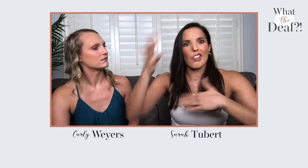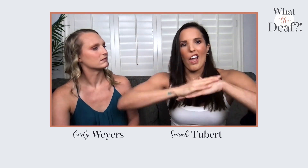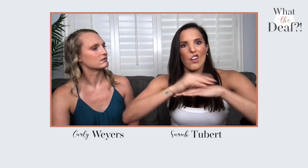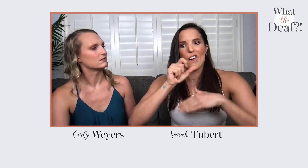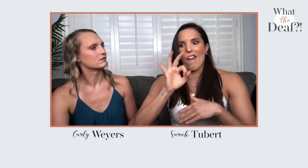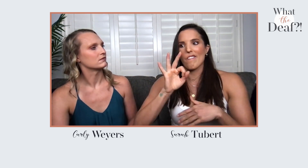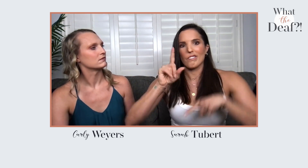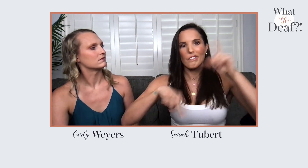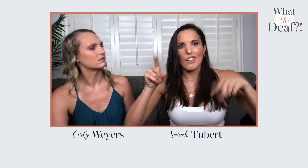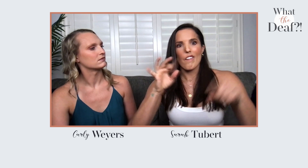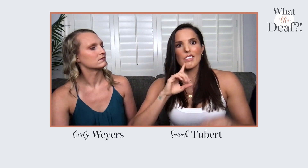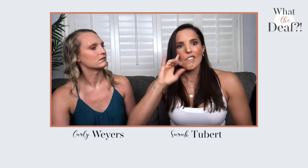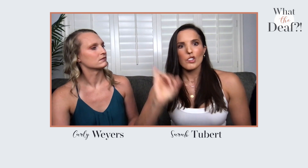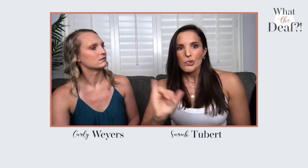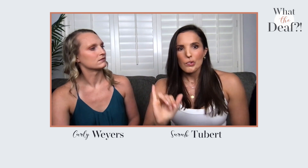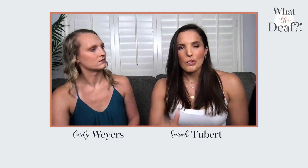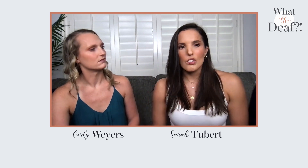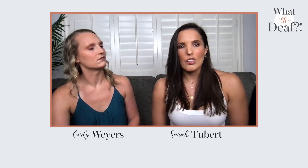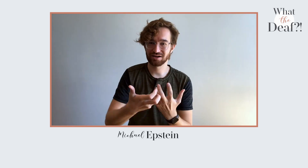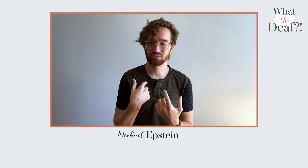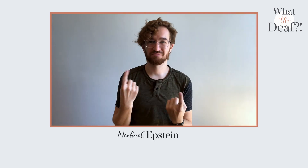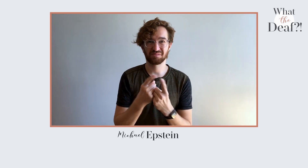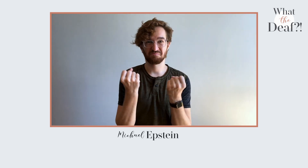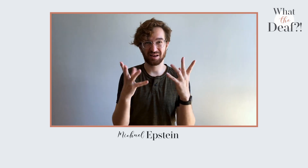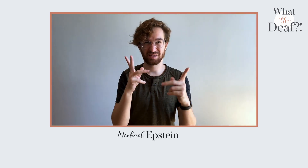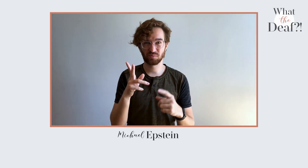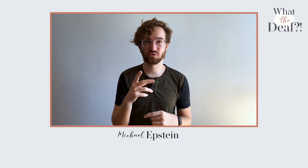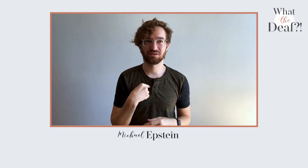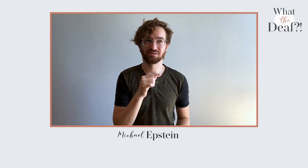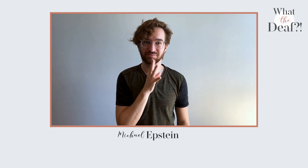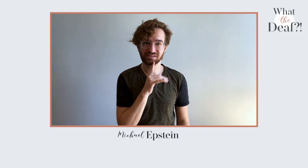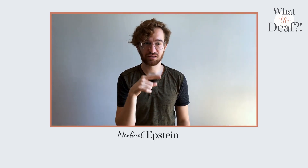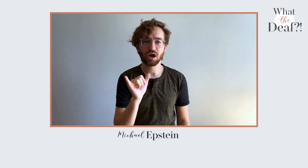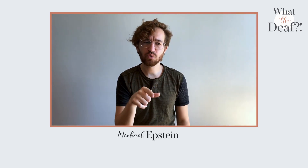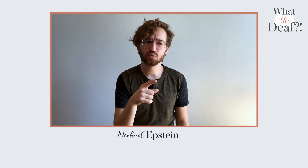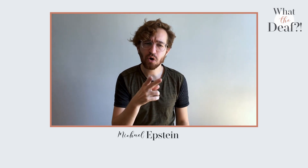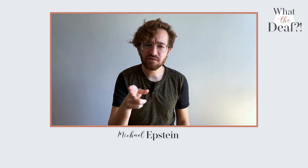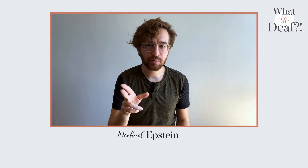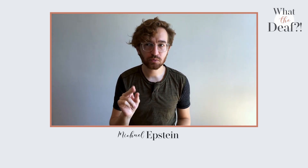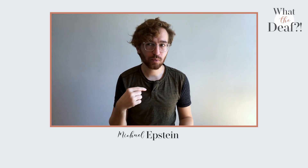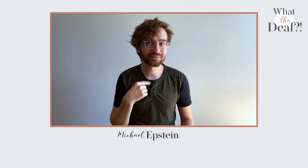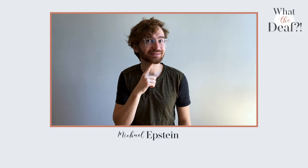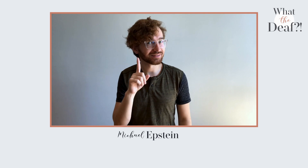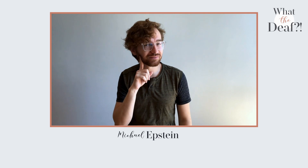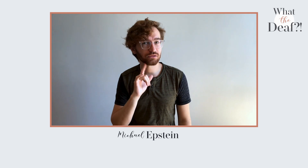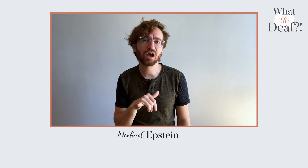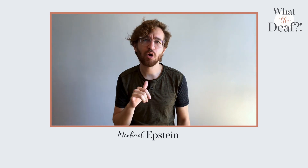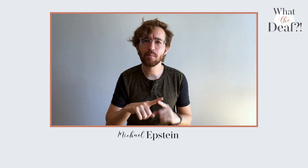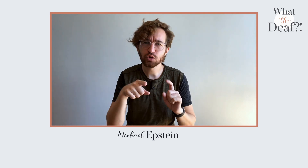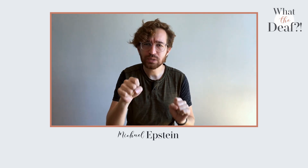of the different types of deaf individuals. Right, and there's a lot of people that when I speak would ask, "Oh, you're hard of hearing?" and I would say, "No, I'm deaf."